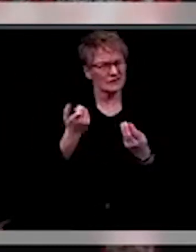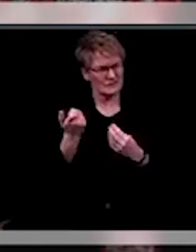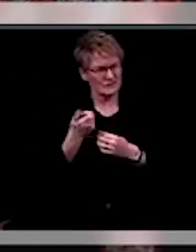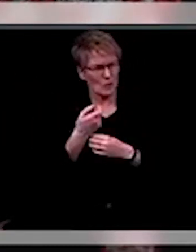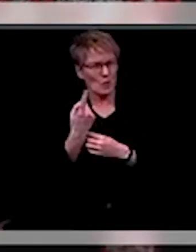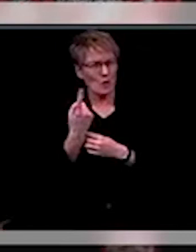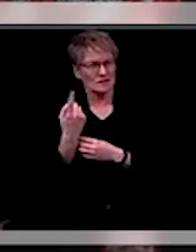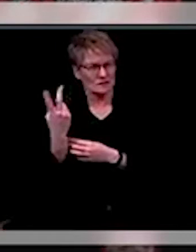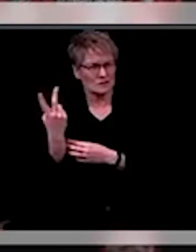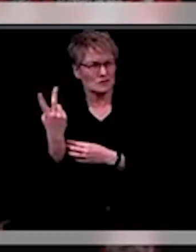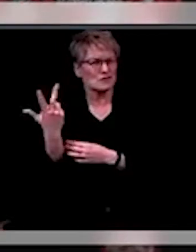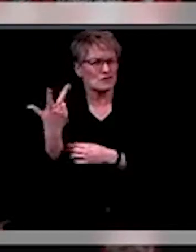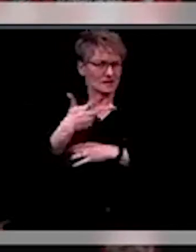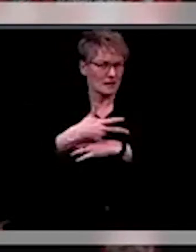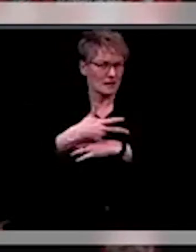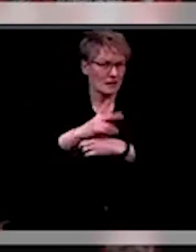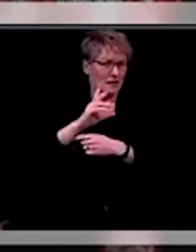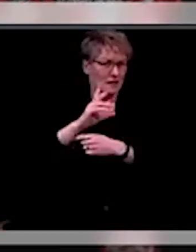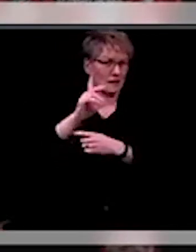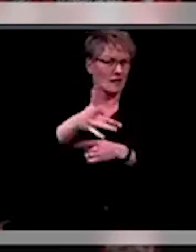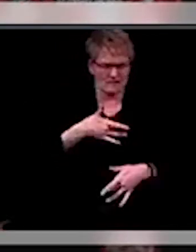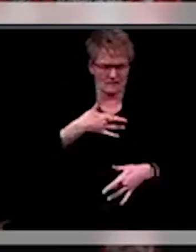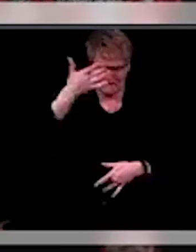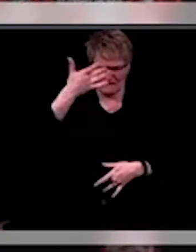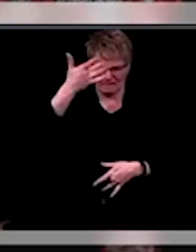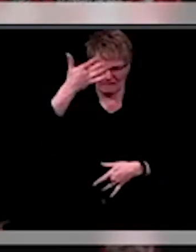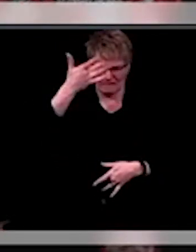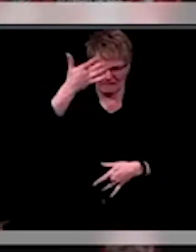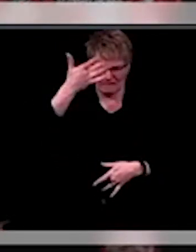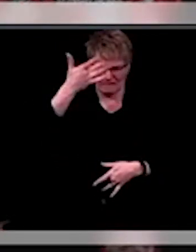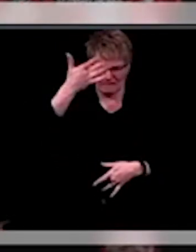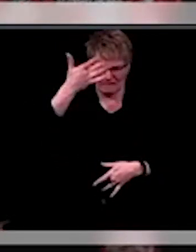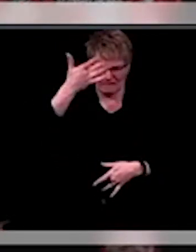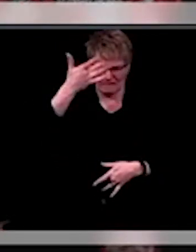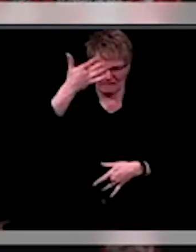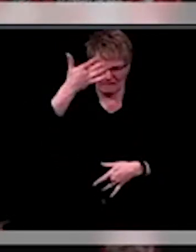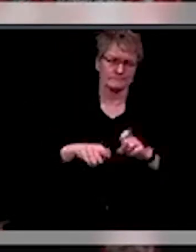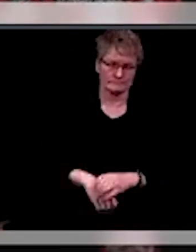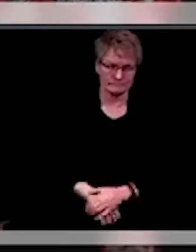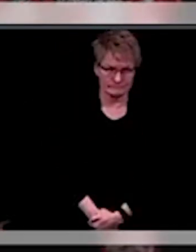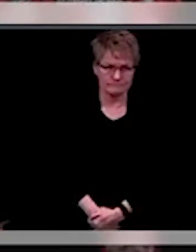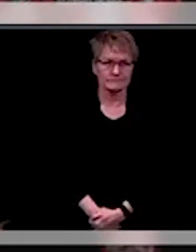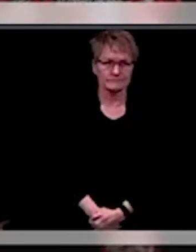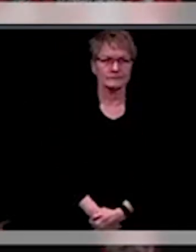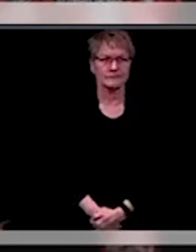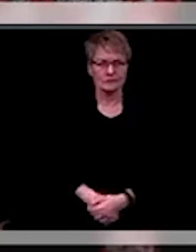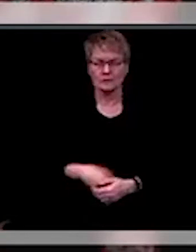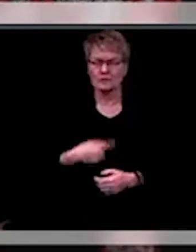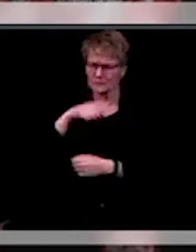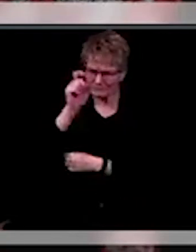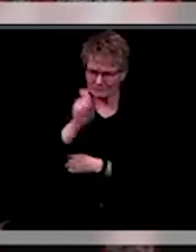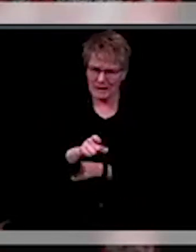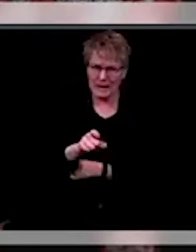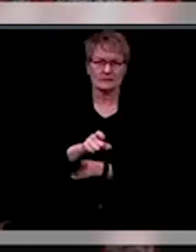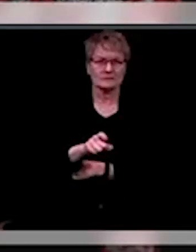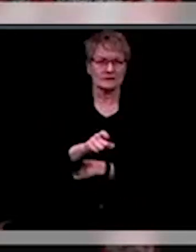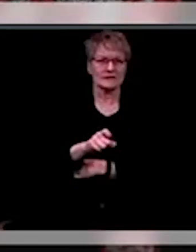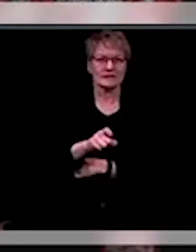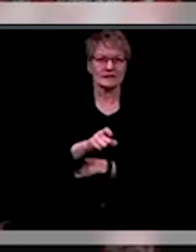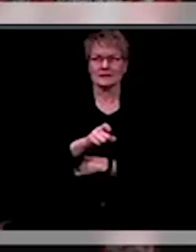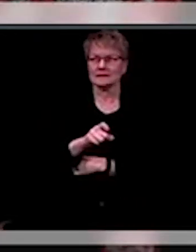That's the thing is that we just need to be extra vigilant about not mixing with people that are not